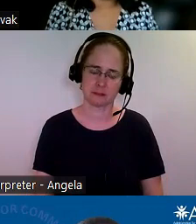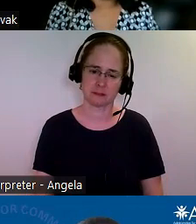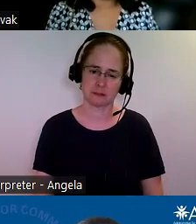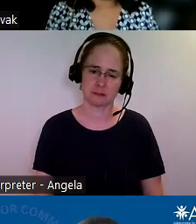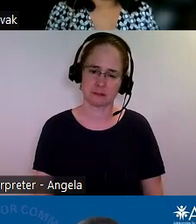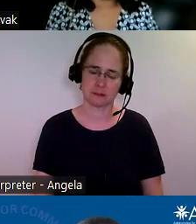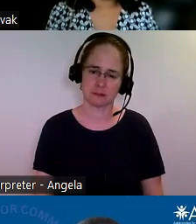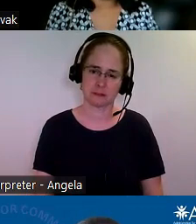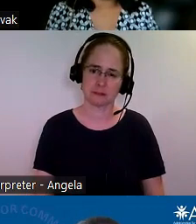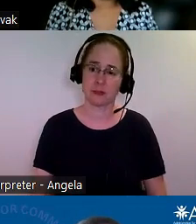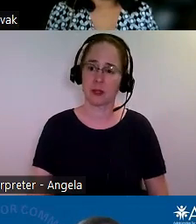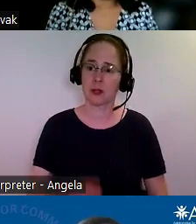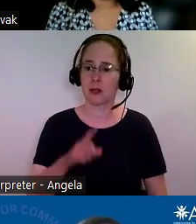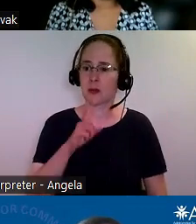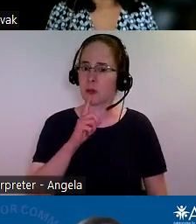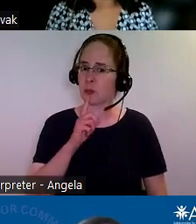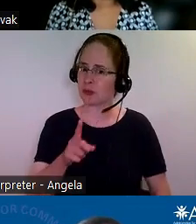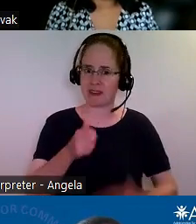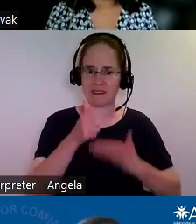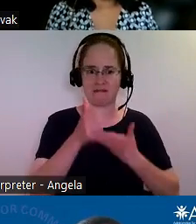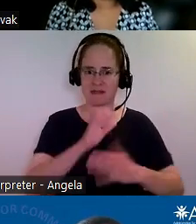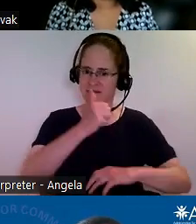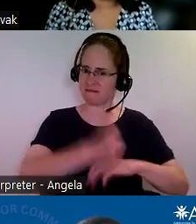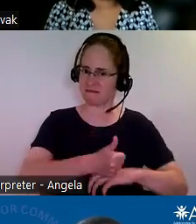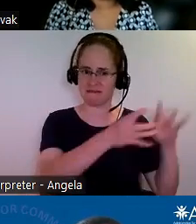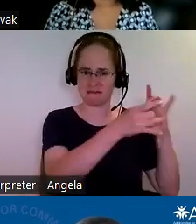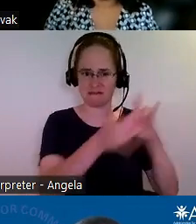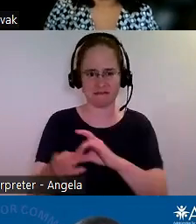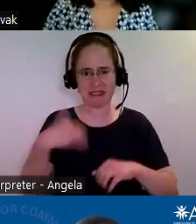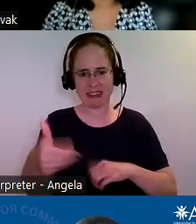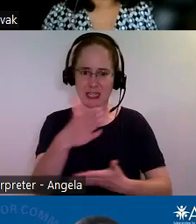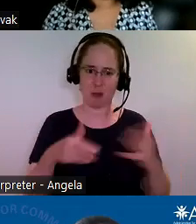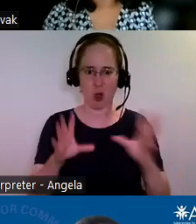Well, and this really teased us up for the next part of our webinar. So, thank you so much,